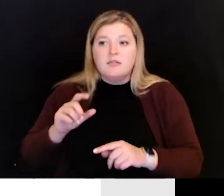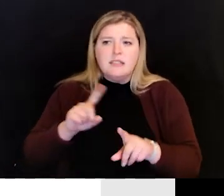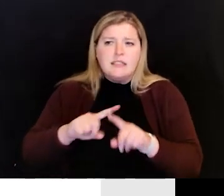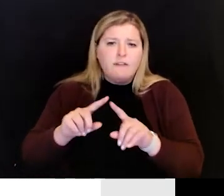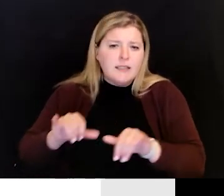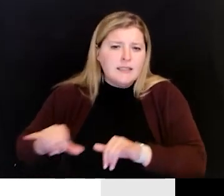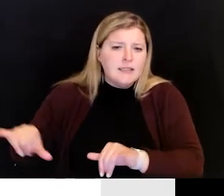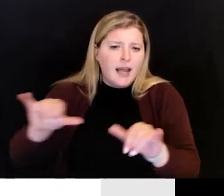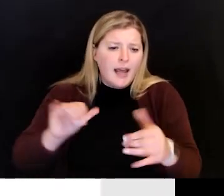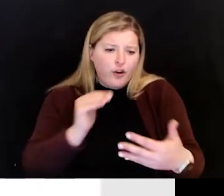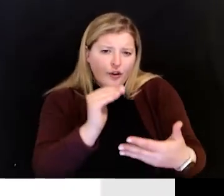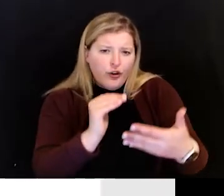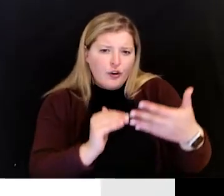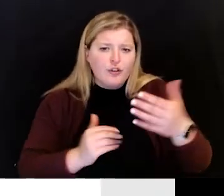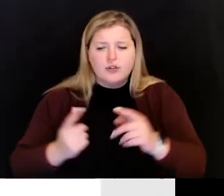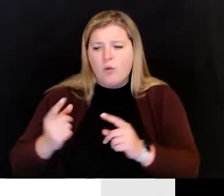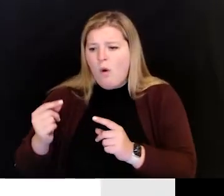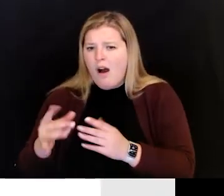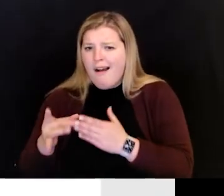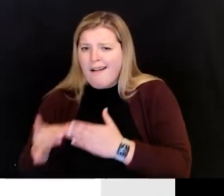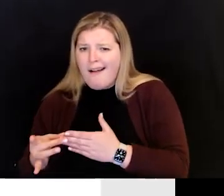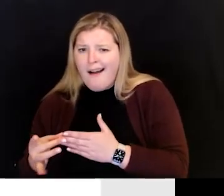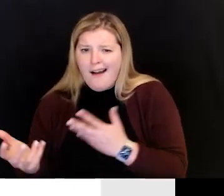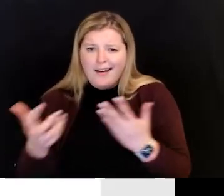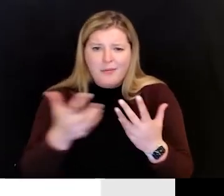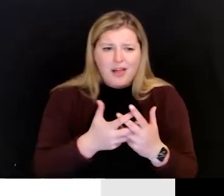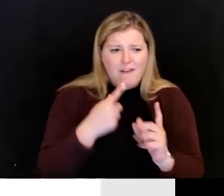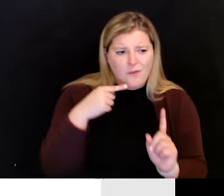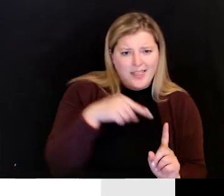what guidelines applied under which situations.